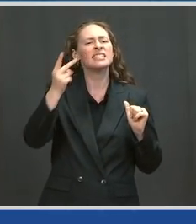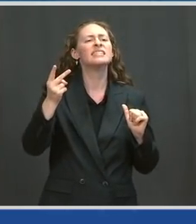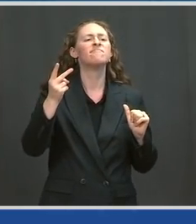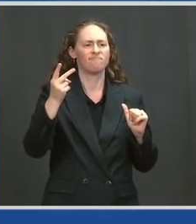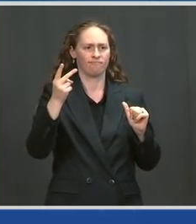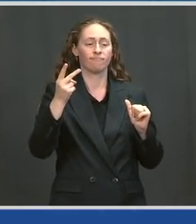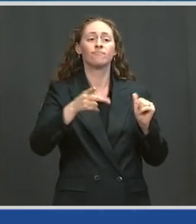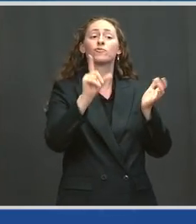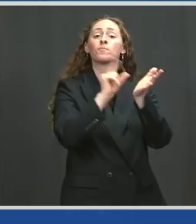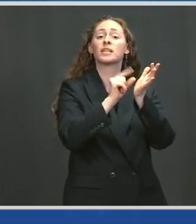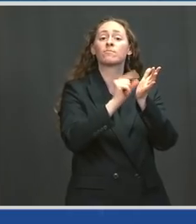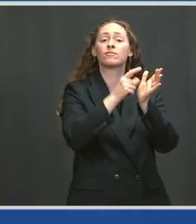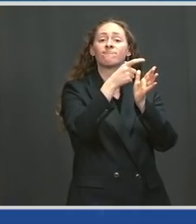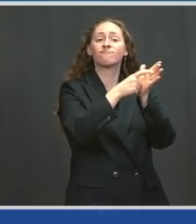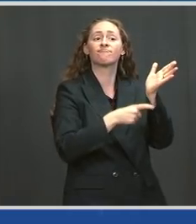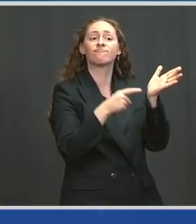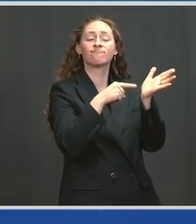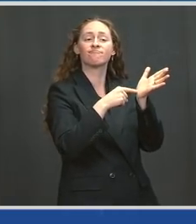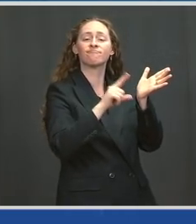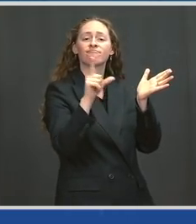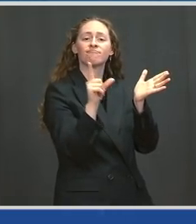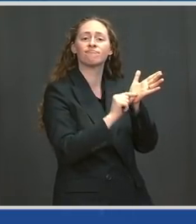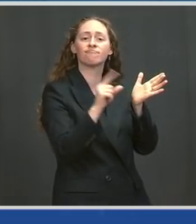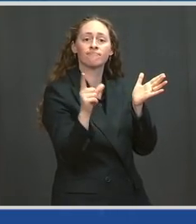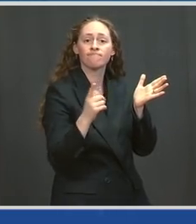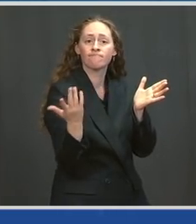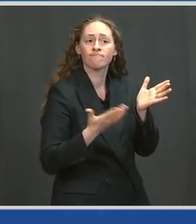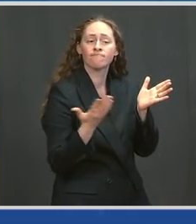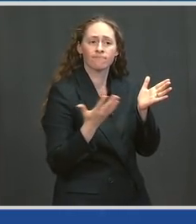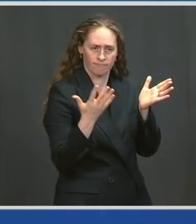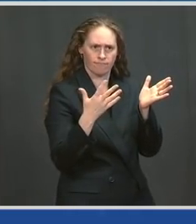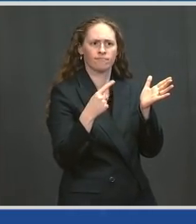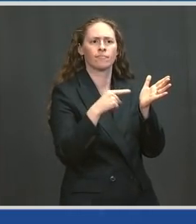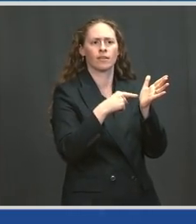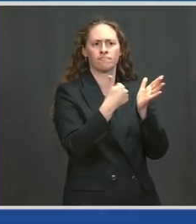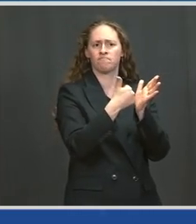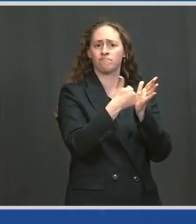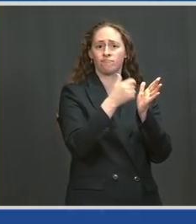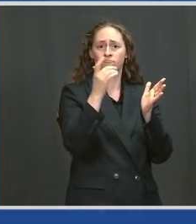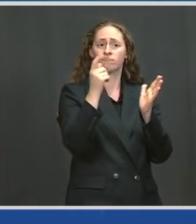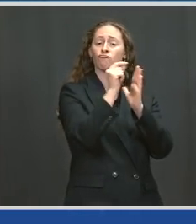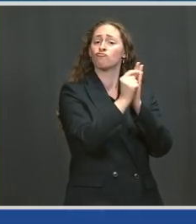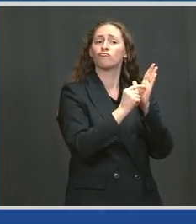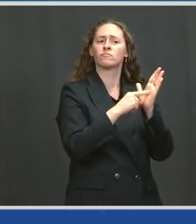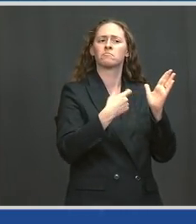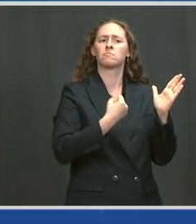Smitherman penned a poem of what he heard and felt that night.